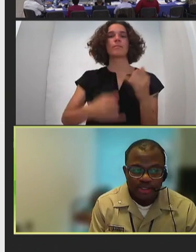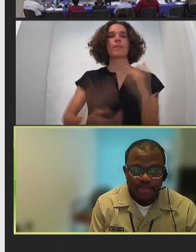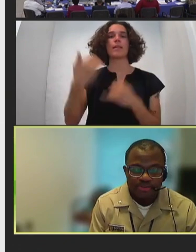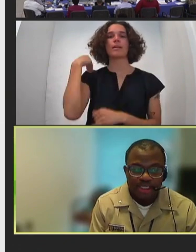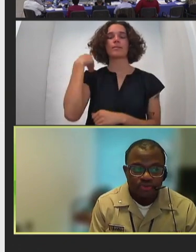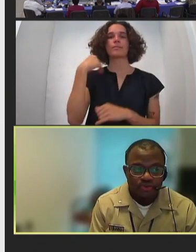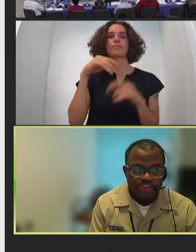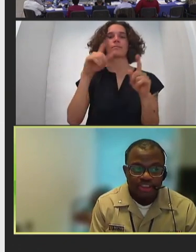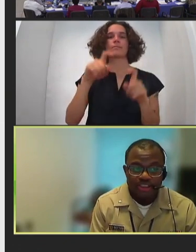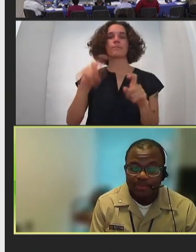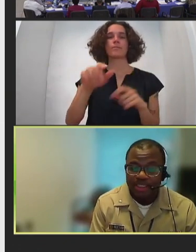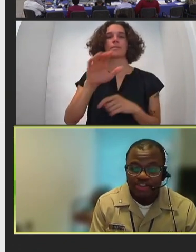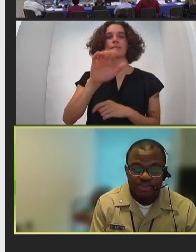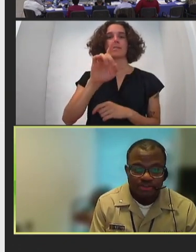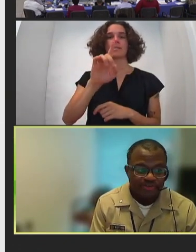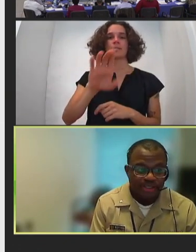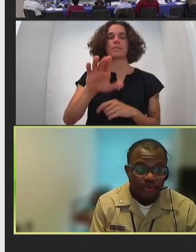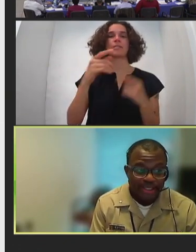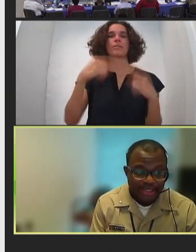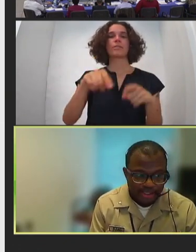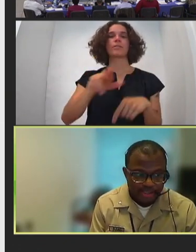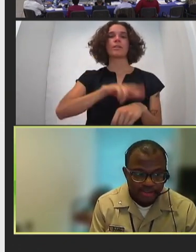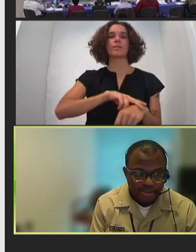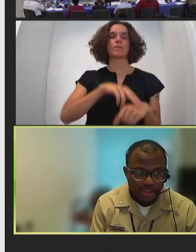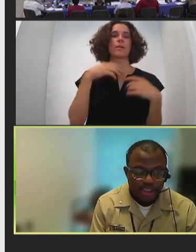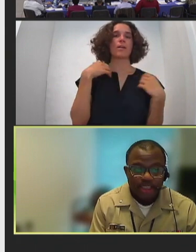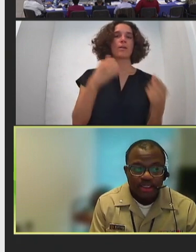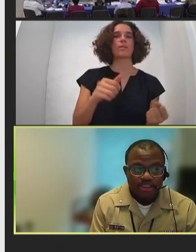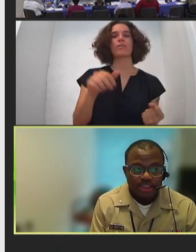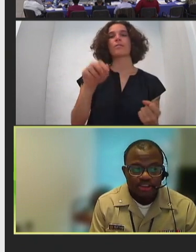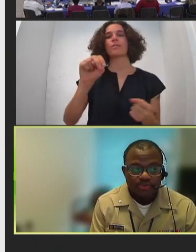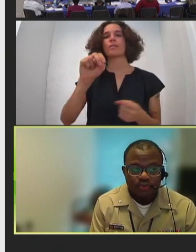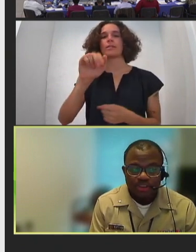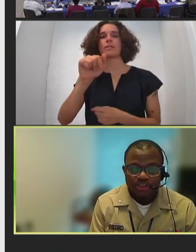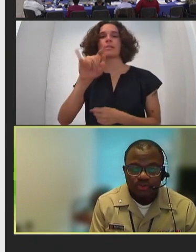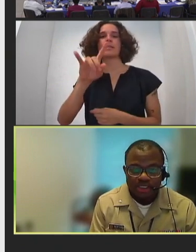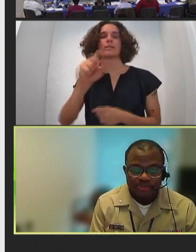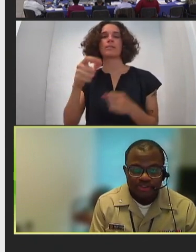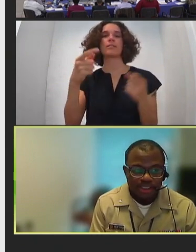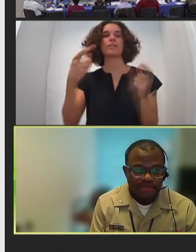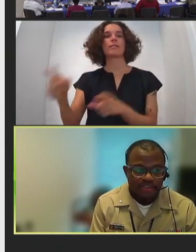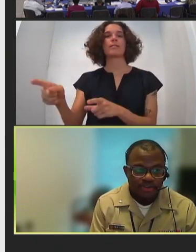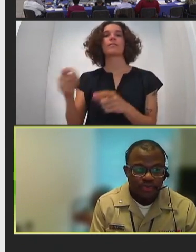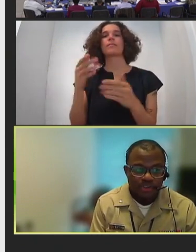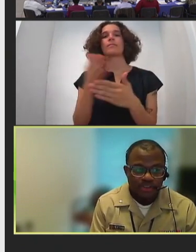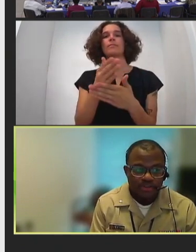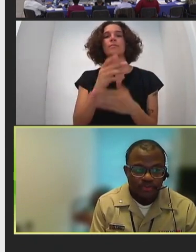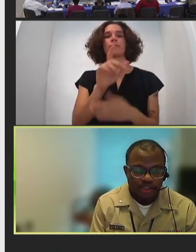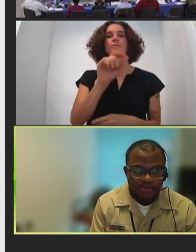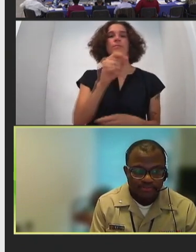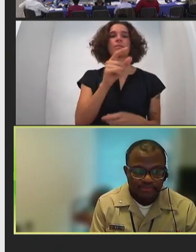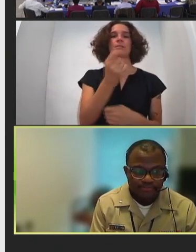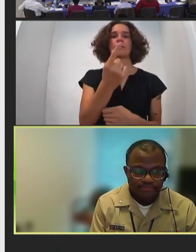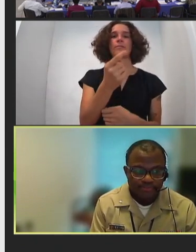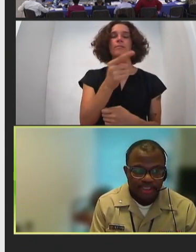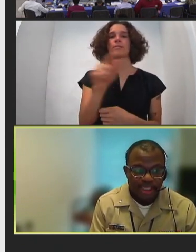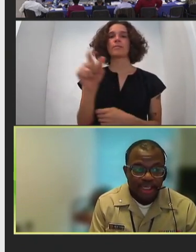Health and Nutrition Examination Survey, or NHANES, conducted between 2011 and 2012.